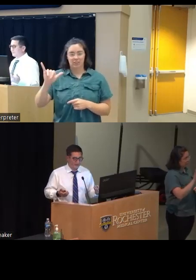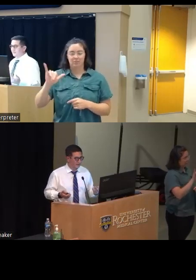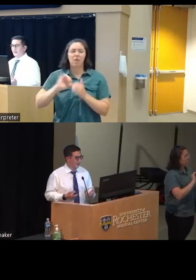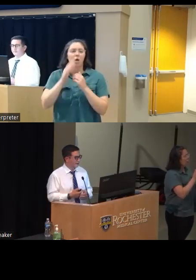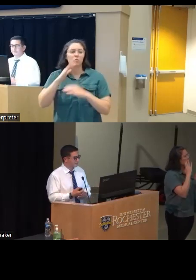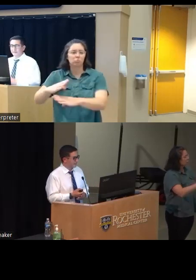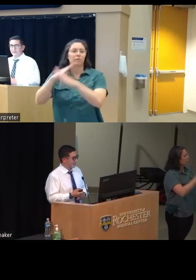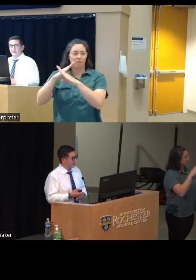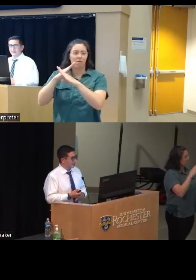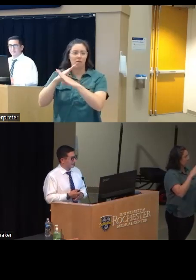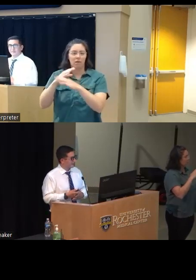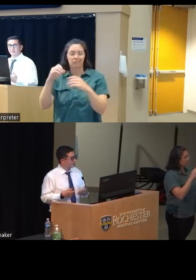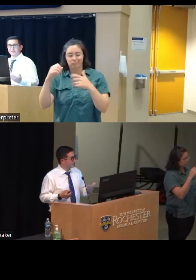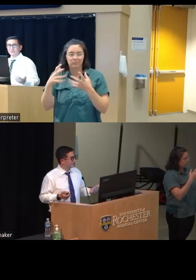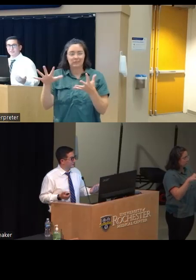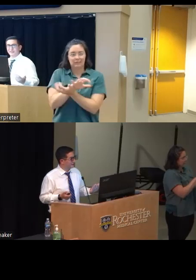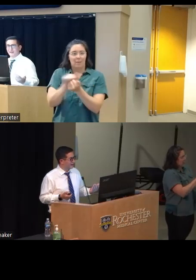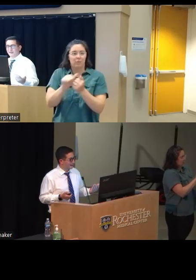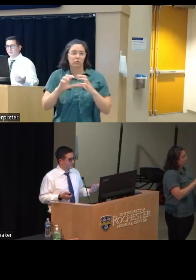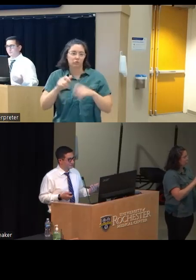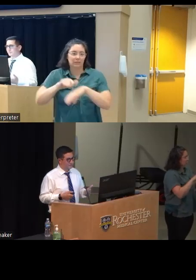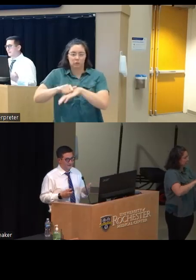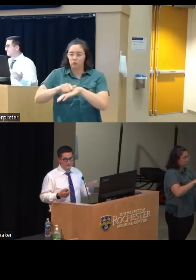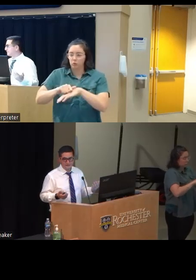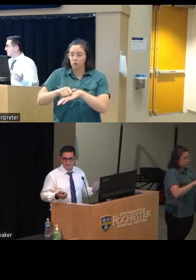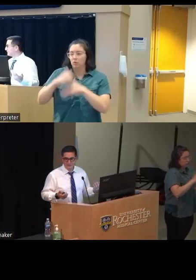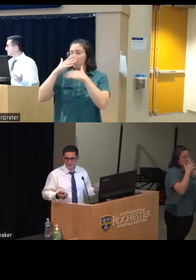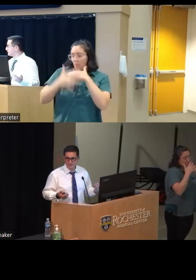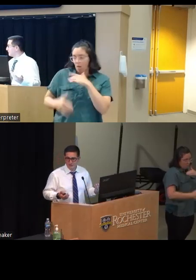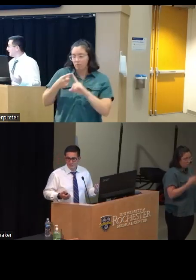prevent that and then I made the transition a Psychiatry which is honestly the best decision